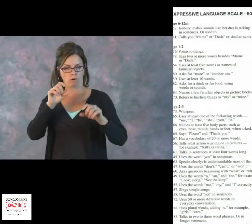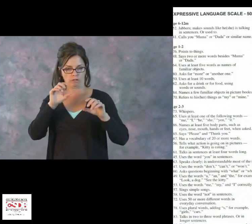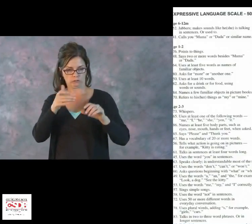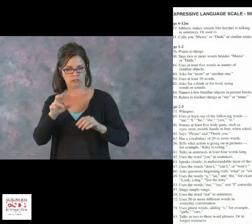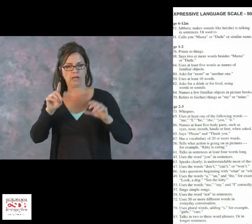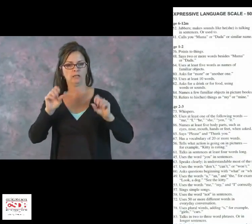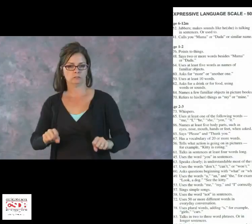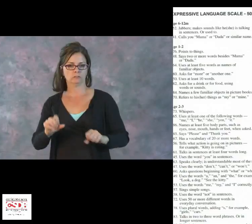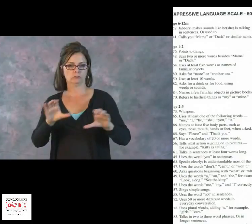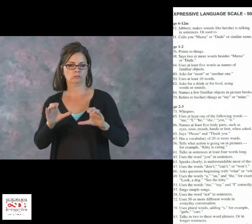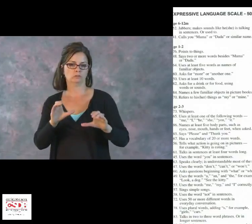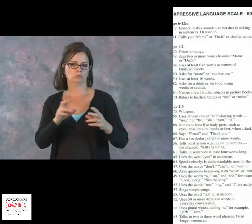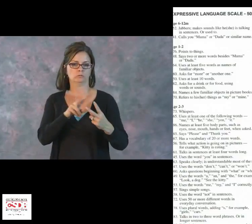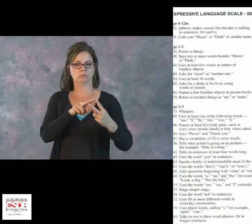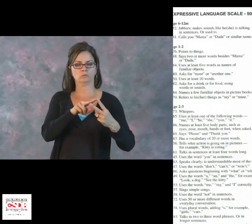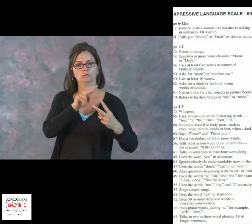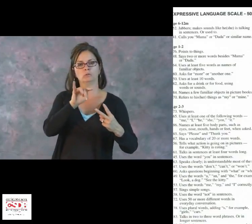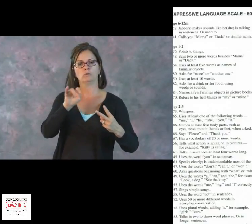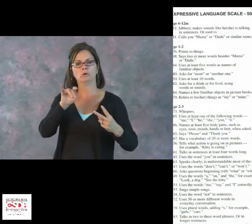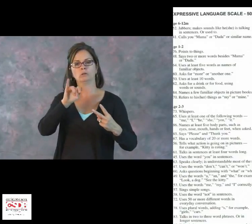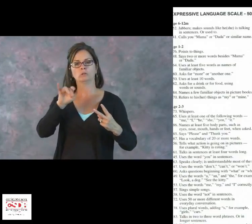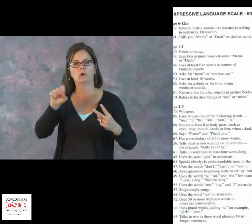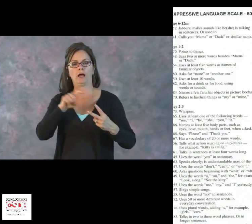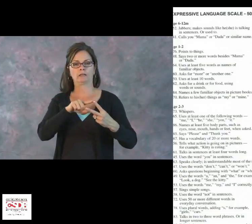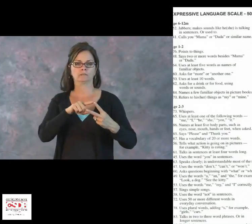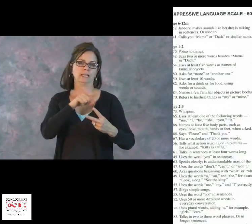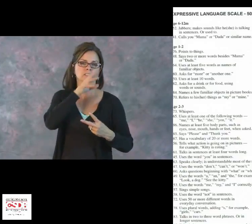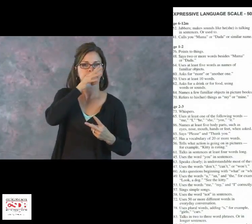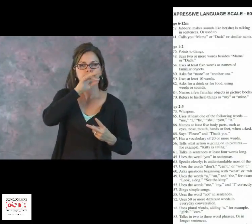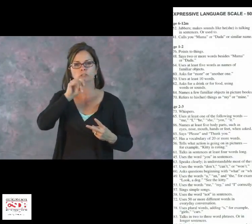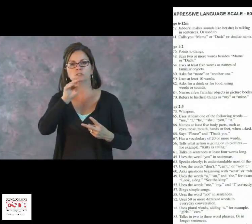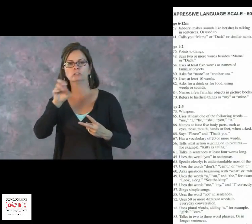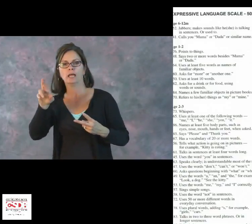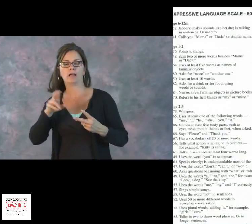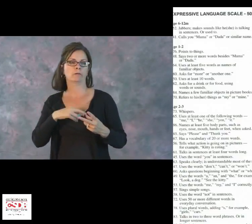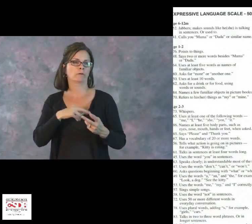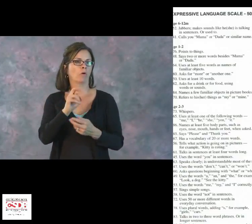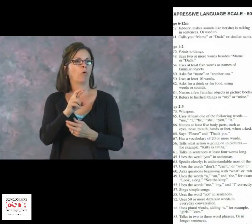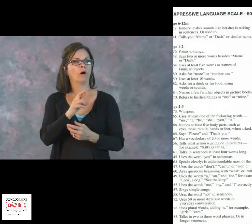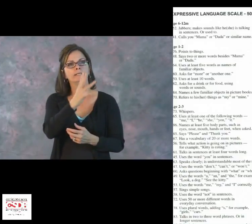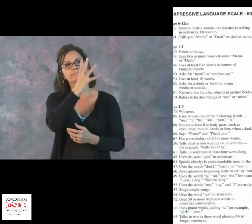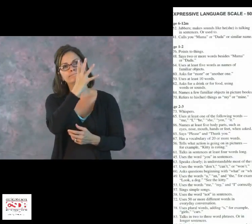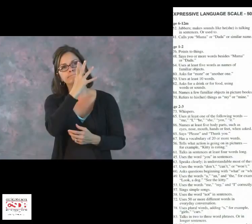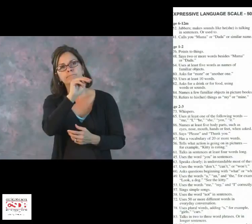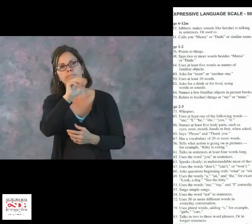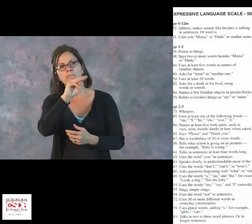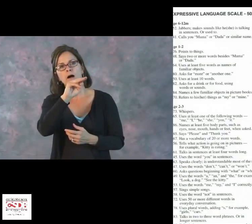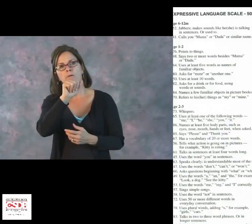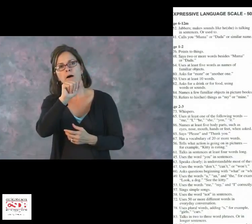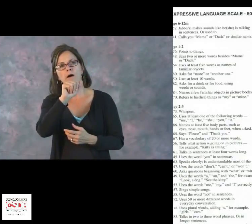They jabber. They call the parent "Mama" or "Dada," or something similar. They're doing the items